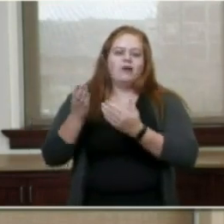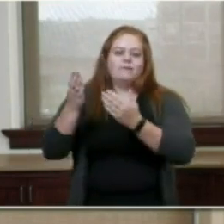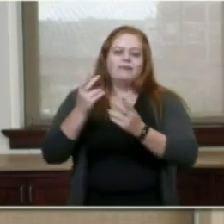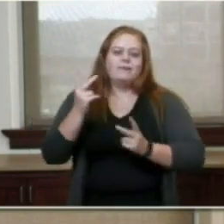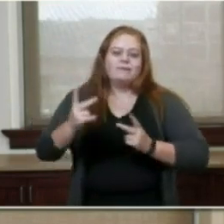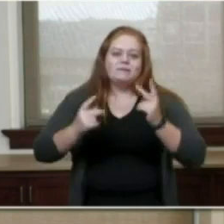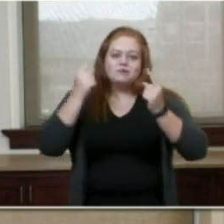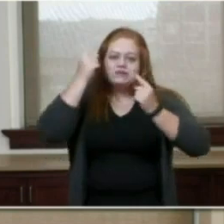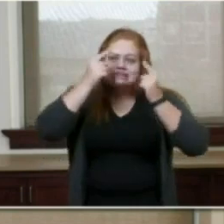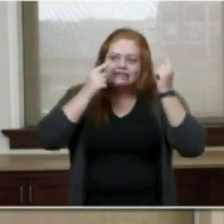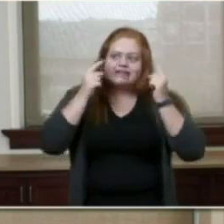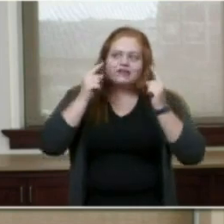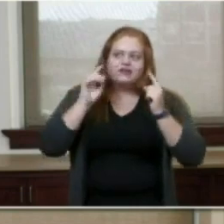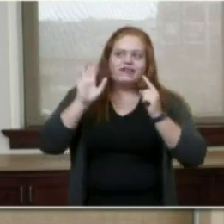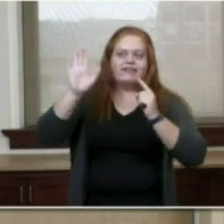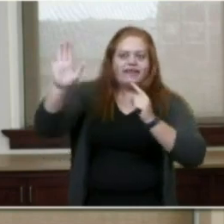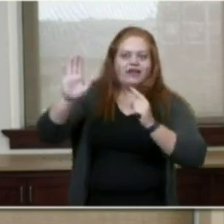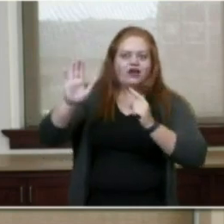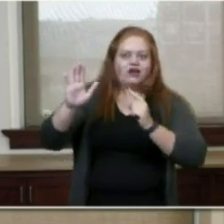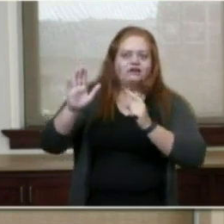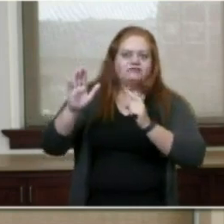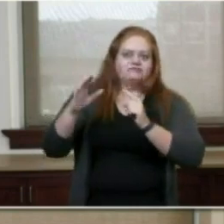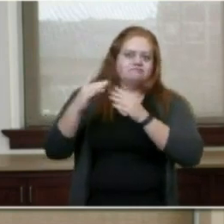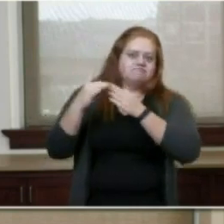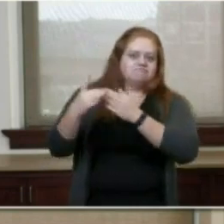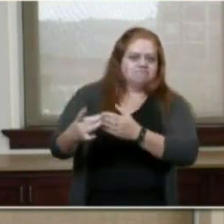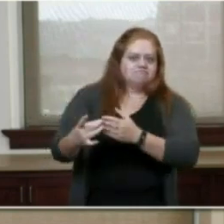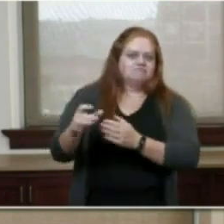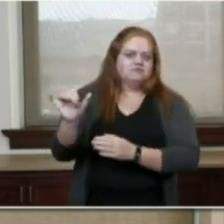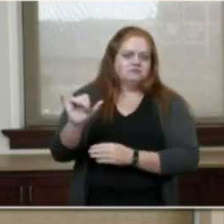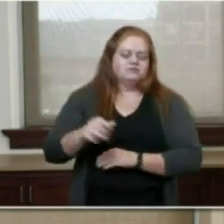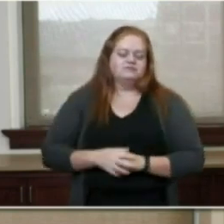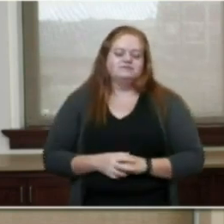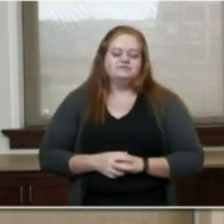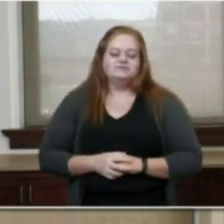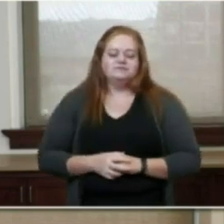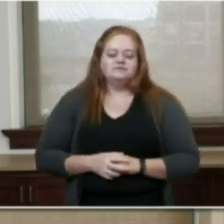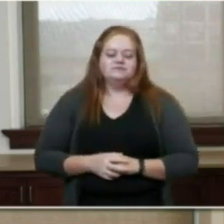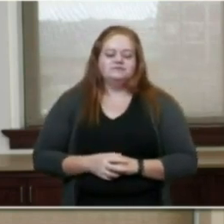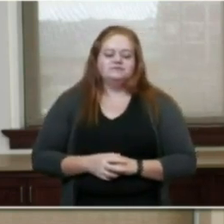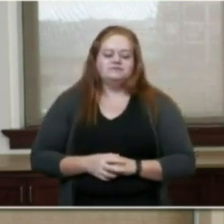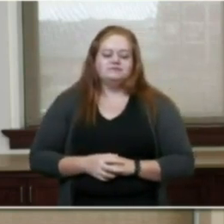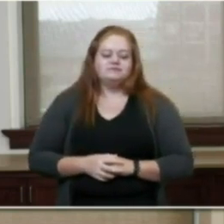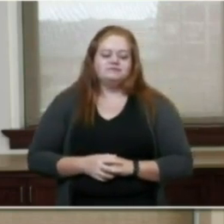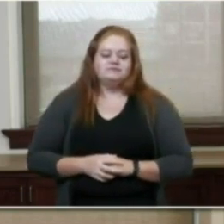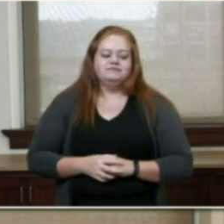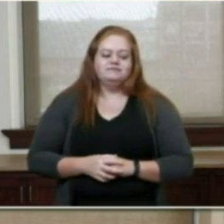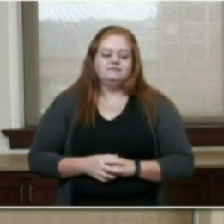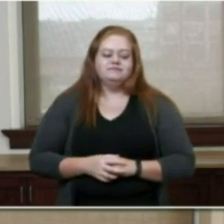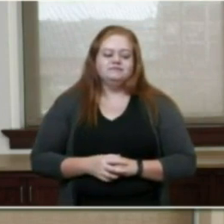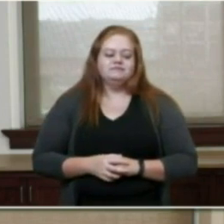consider those recommendations of the C. D. C. Uh but uh to say you know what